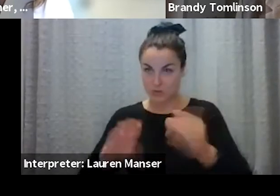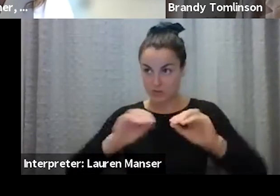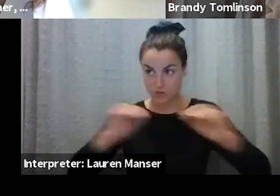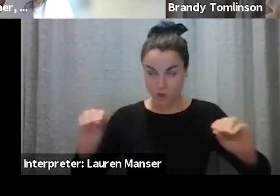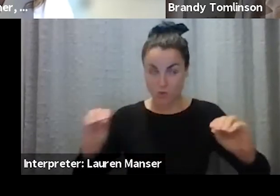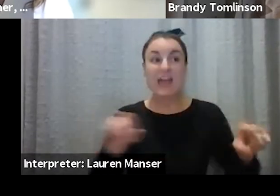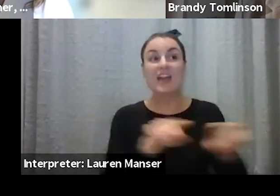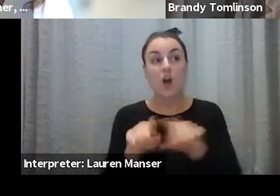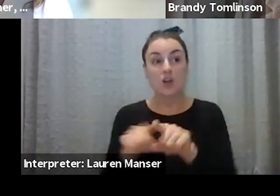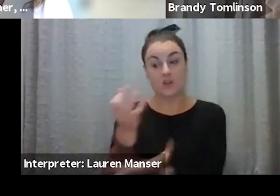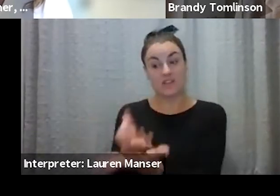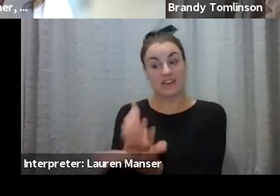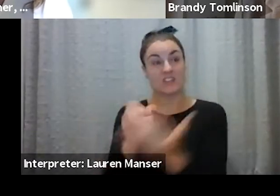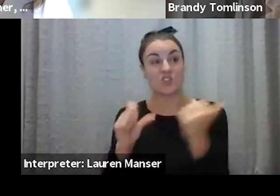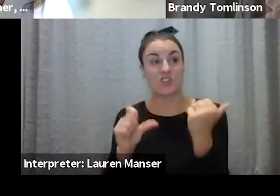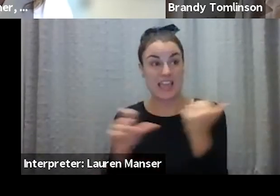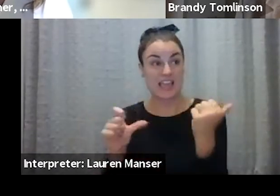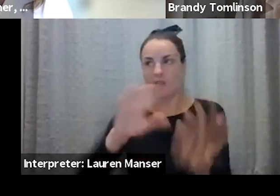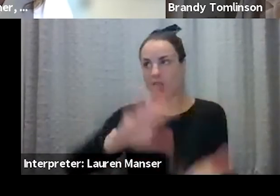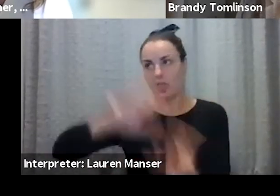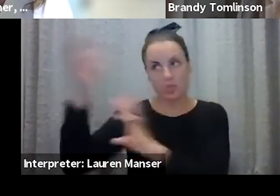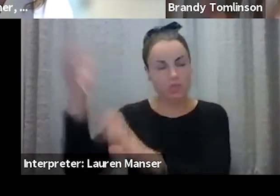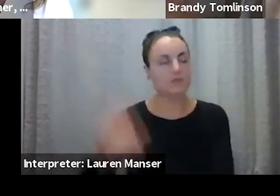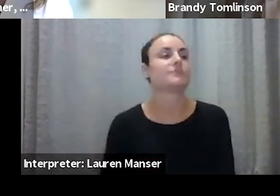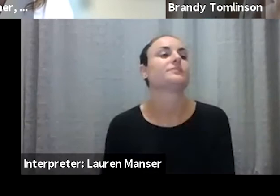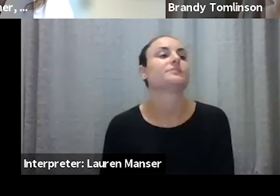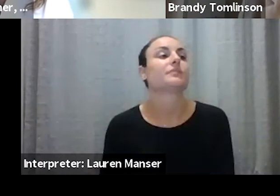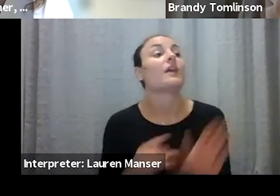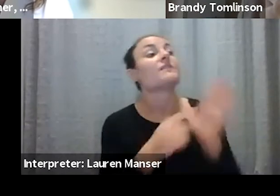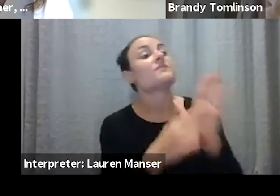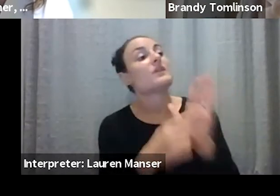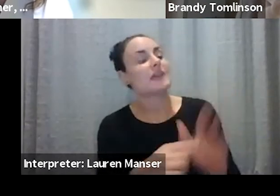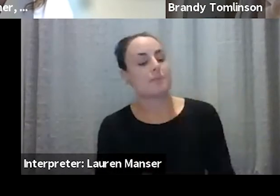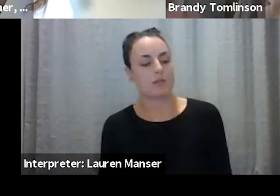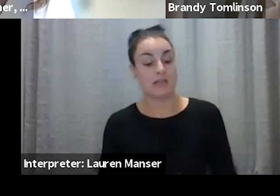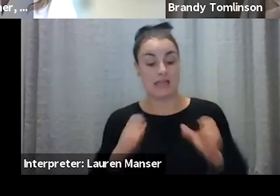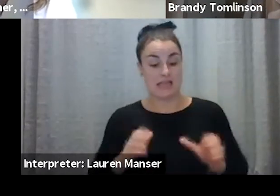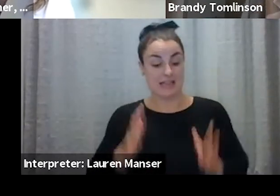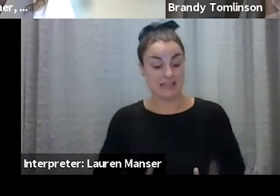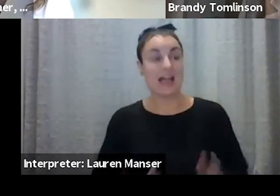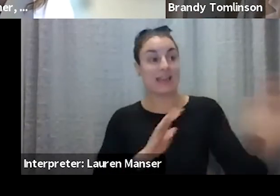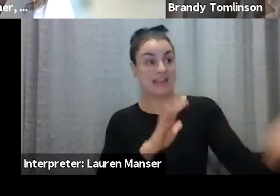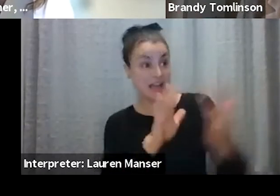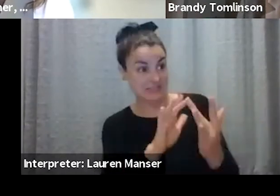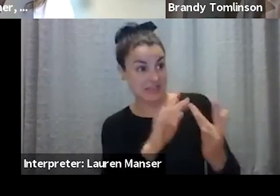I've had many clients reach out to me say, I just got out of the hospital, my school told me to withdraw,